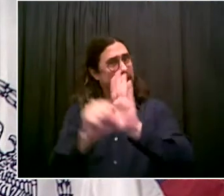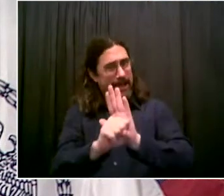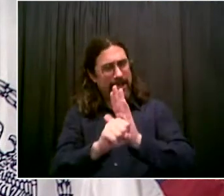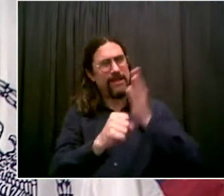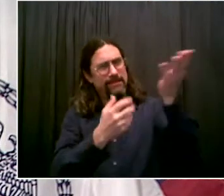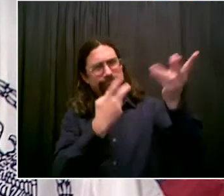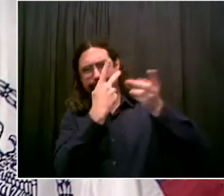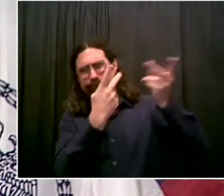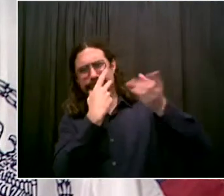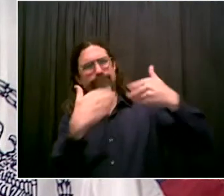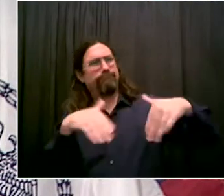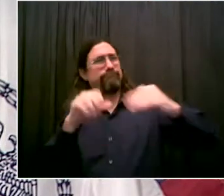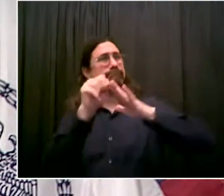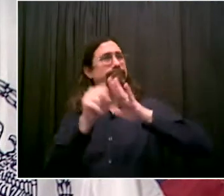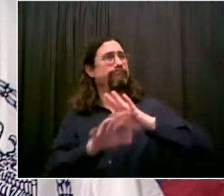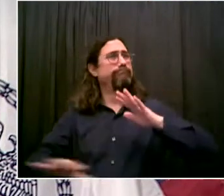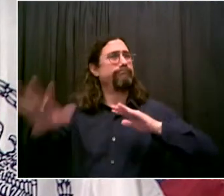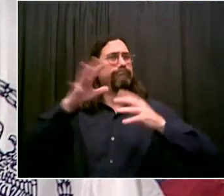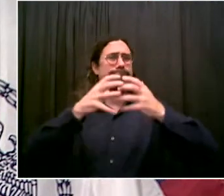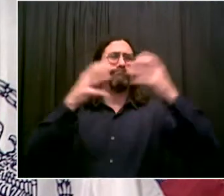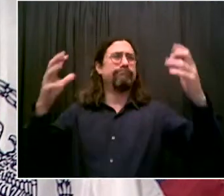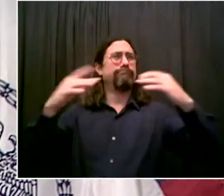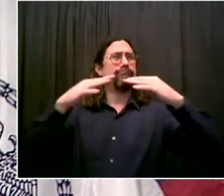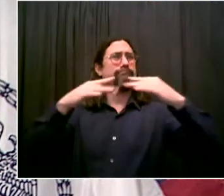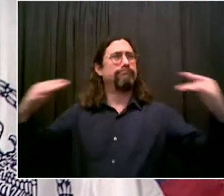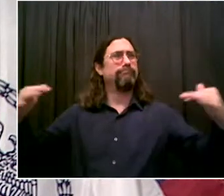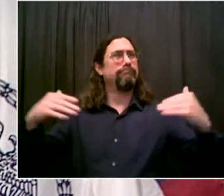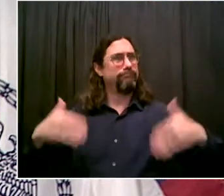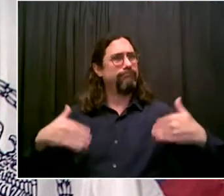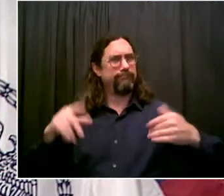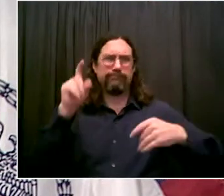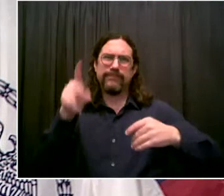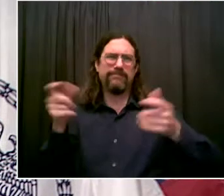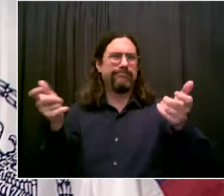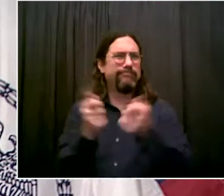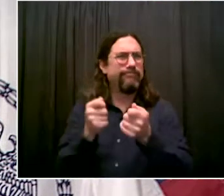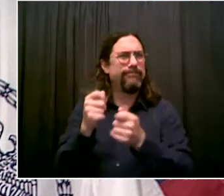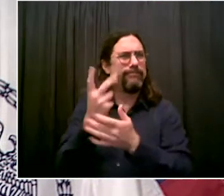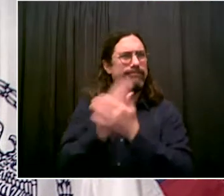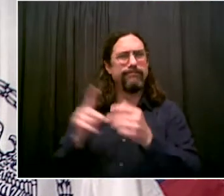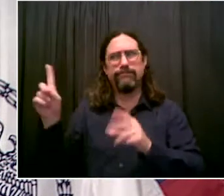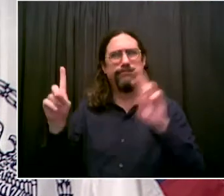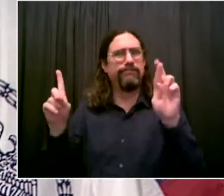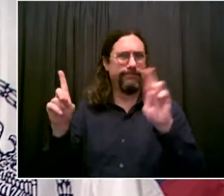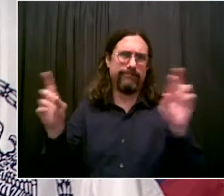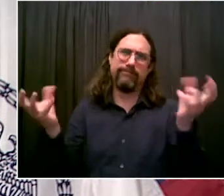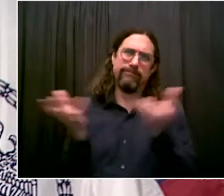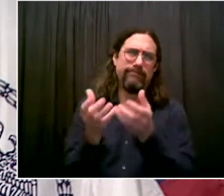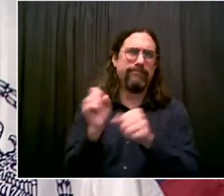CONTROL AND DEMOCRACY IN THE STATE OF NEW YORK. THERE IS A LOT OF GOOD AND COMMON INTERESTS. UPSTATE AND DOWNSTATE, DEMOCRAT AND